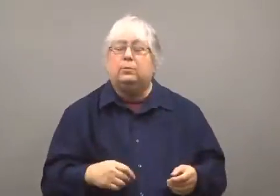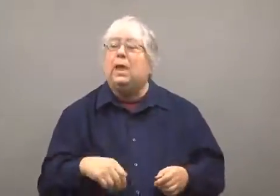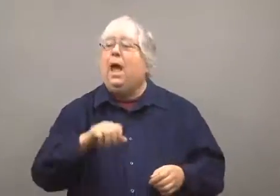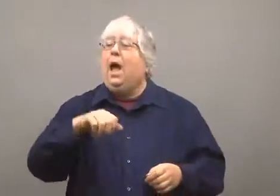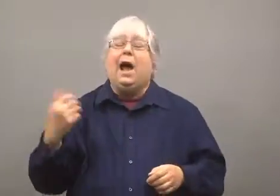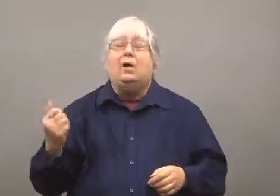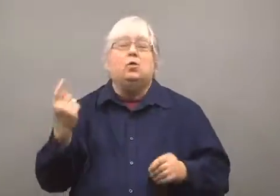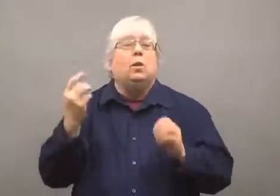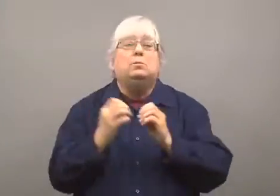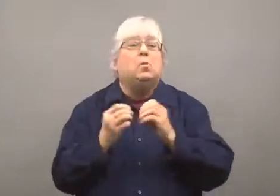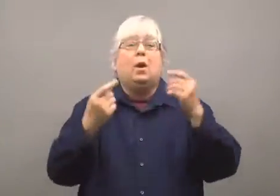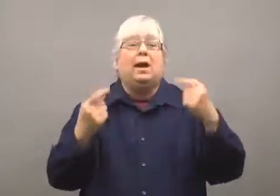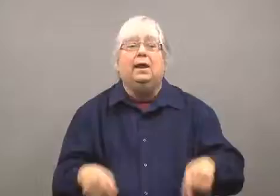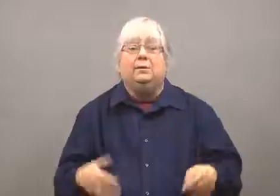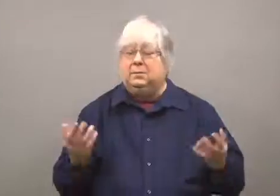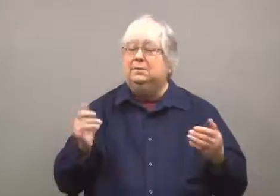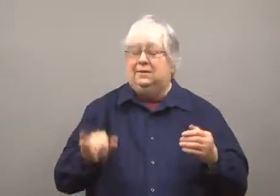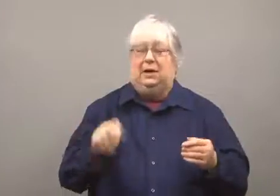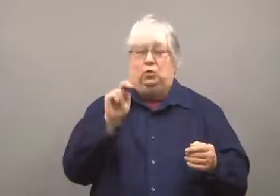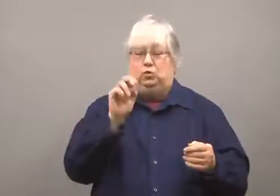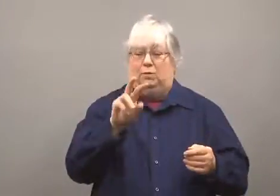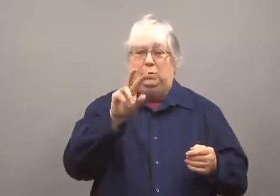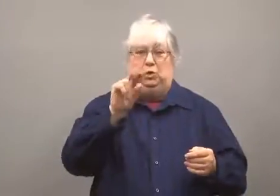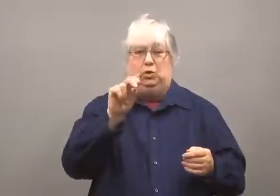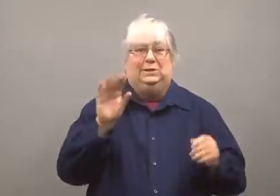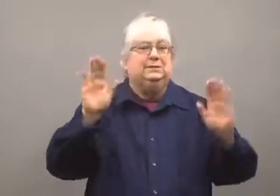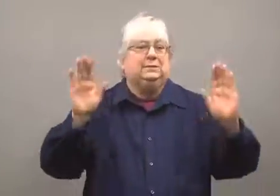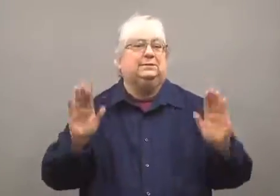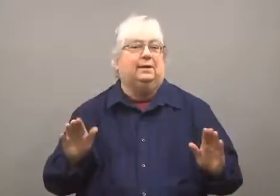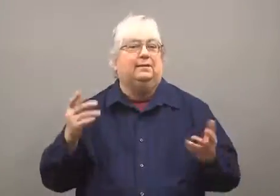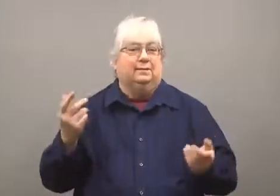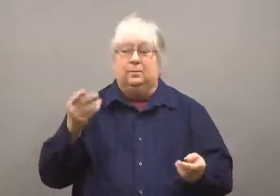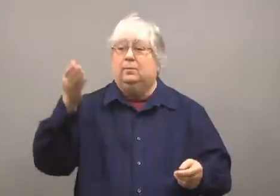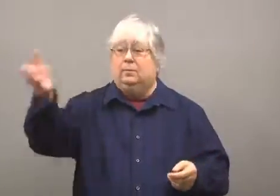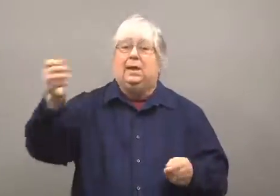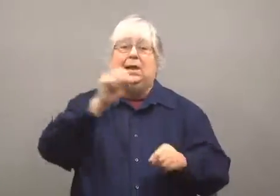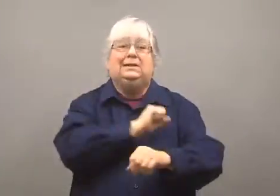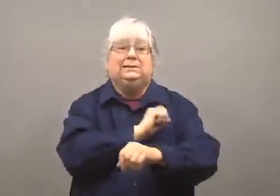Another thing that happened was on Sunday, November 30.